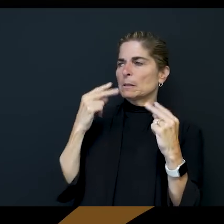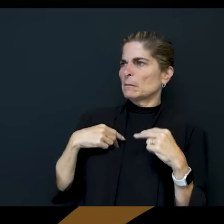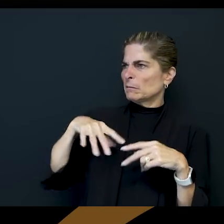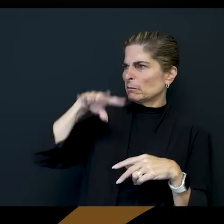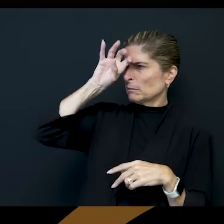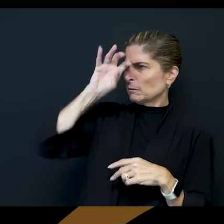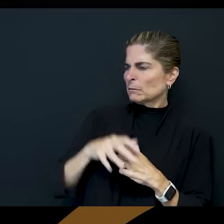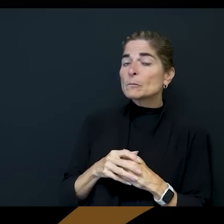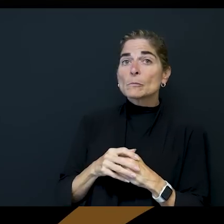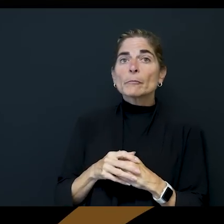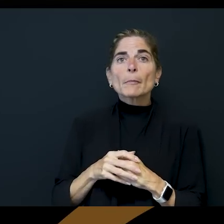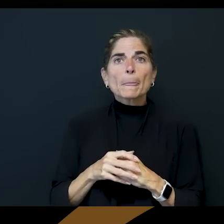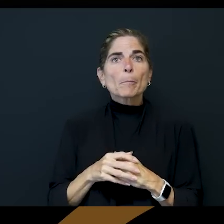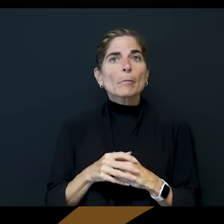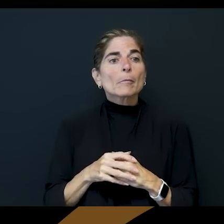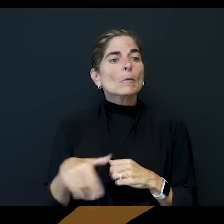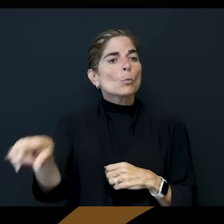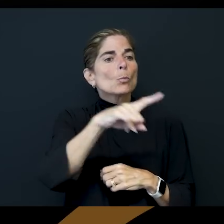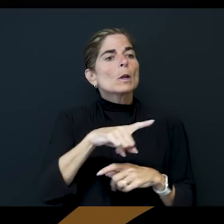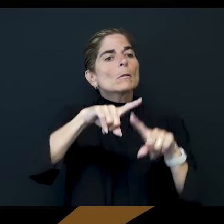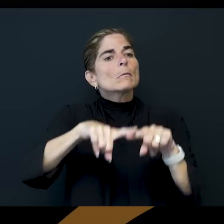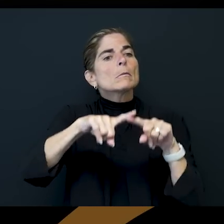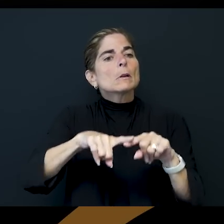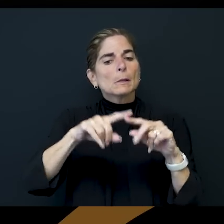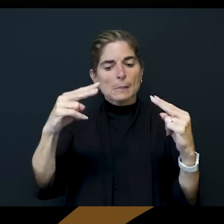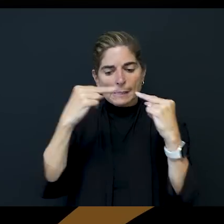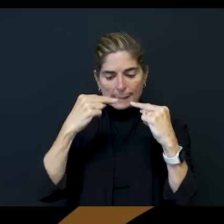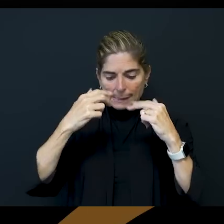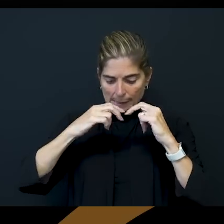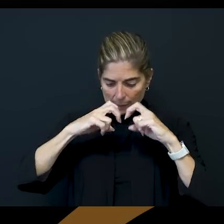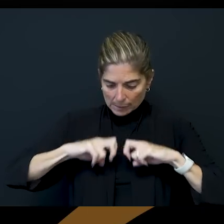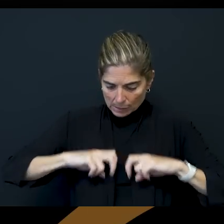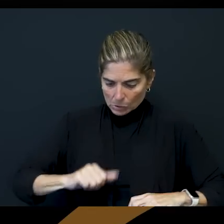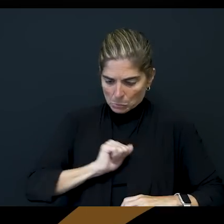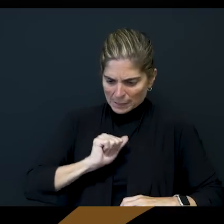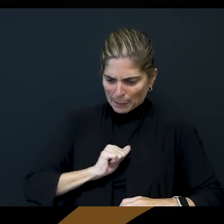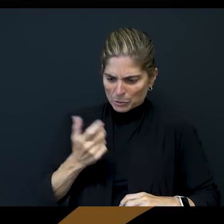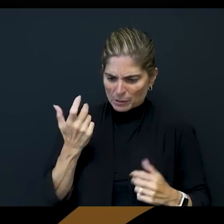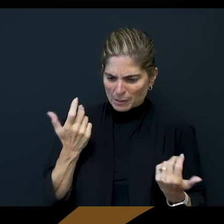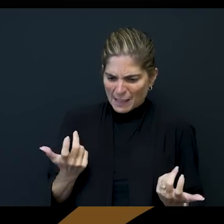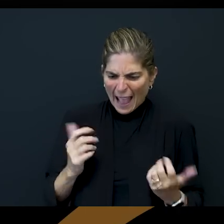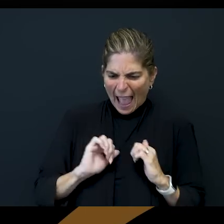To realize how we all rely on self- perception and the perception of others. And how does one build a sense of self